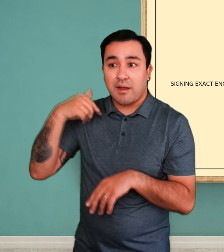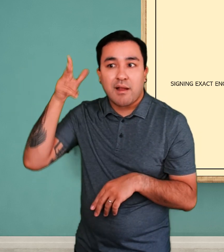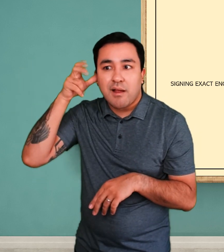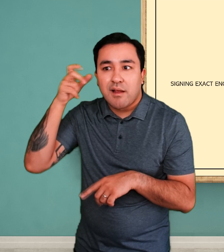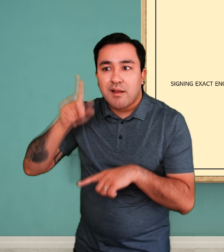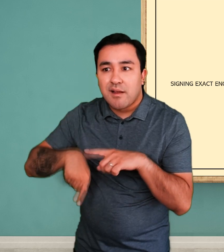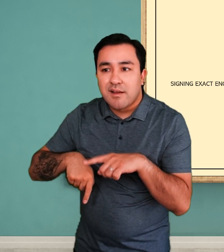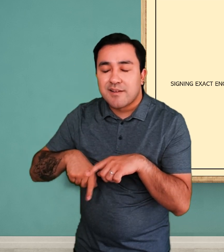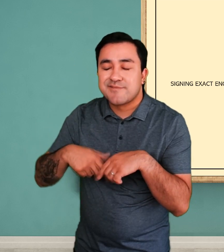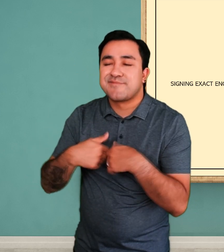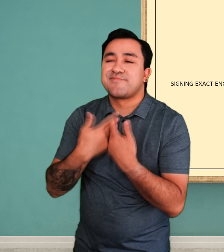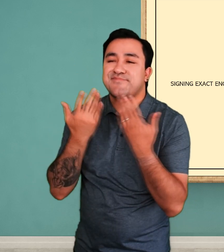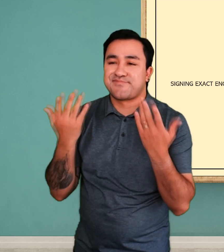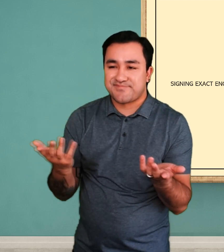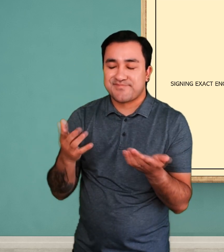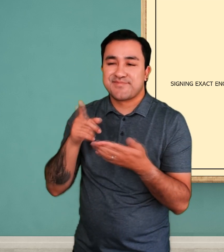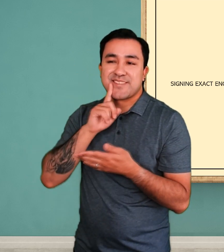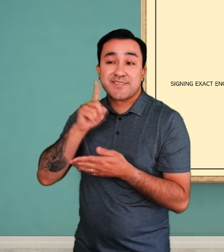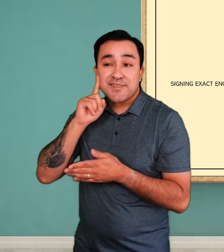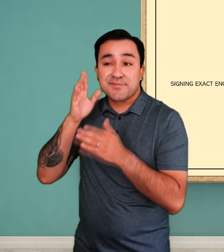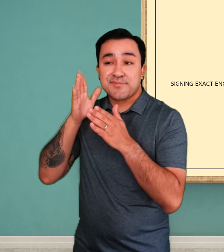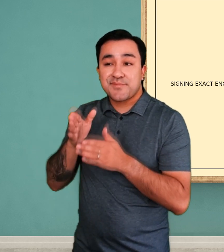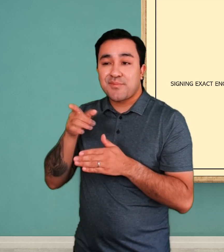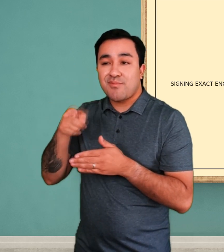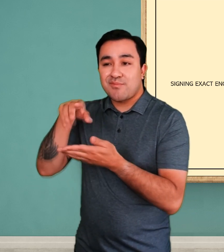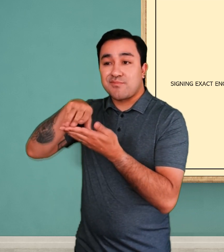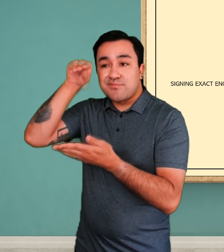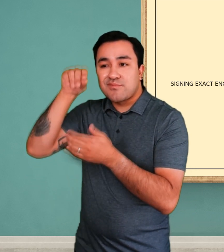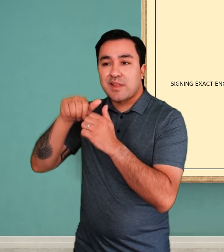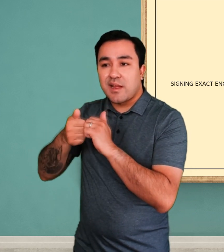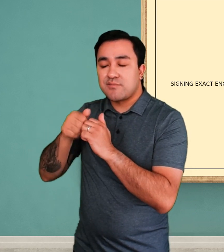Therefore, a deaf person learning how to speak is a lengthy process.